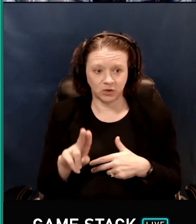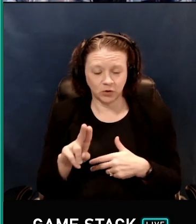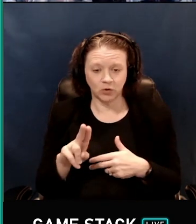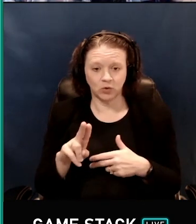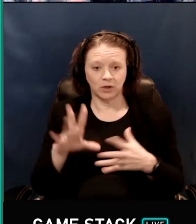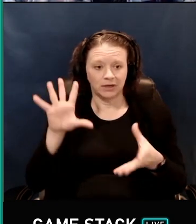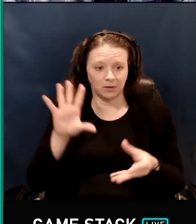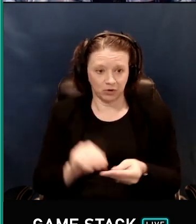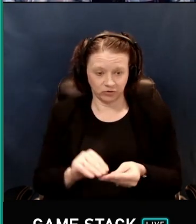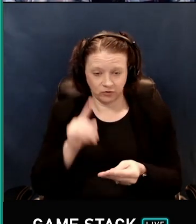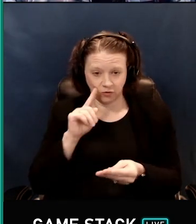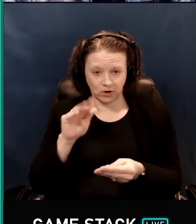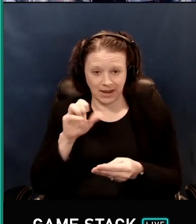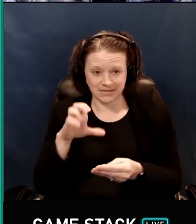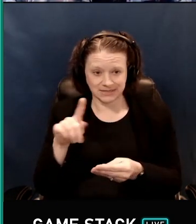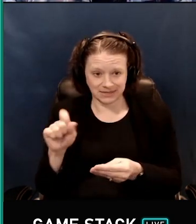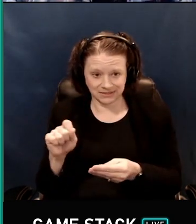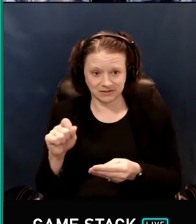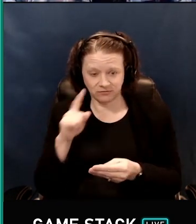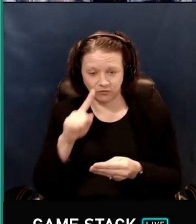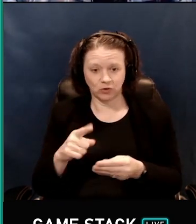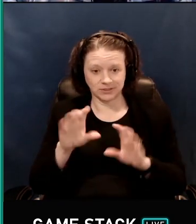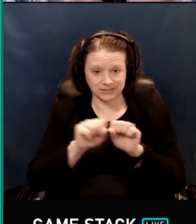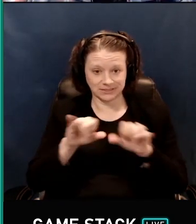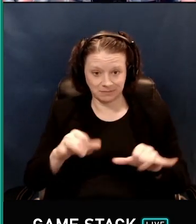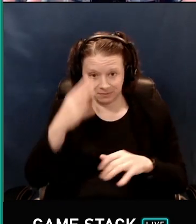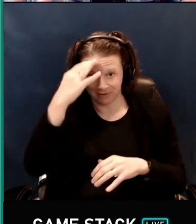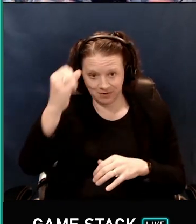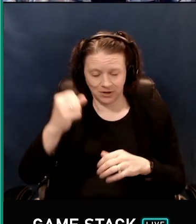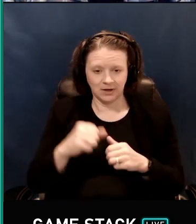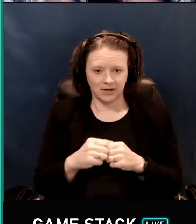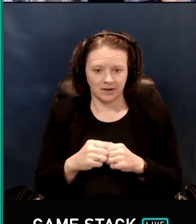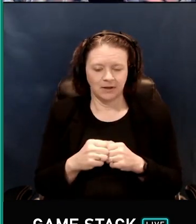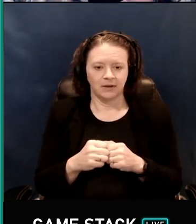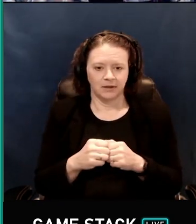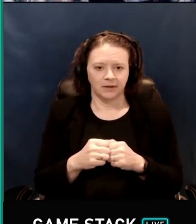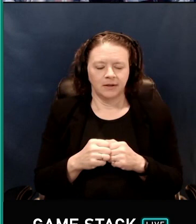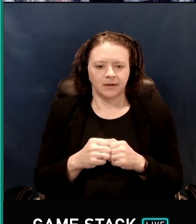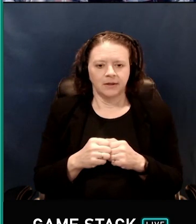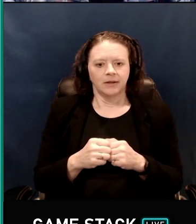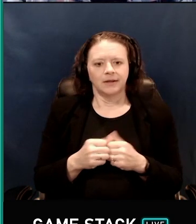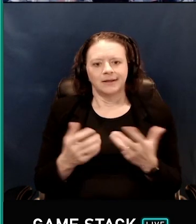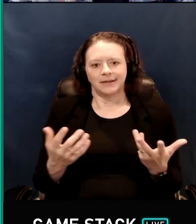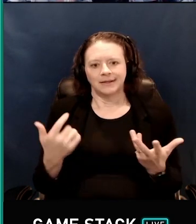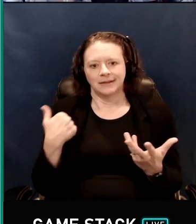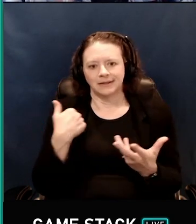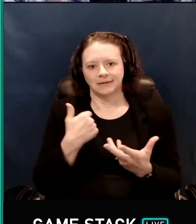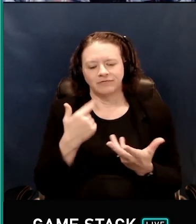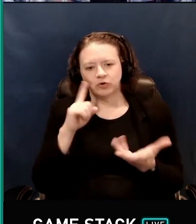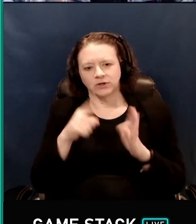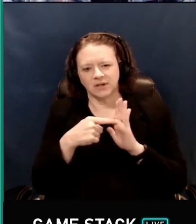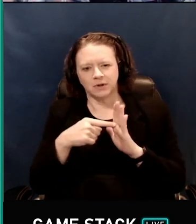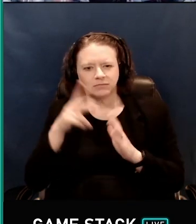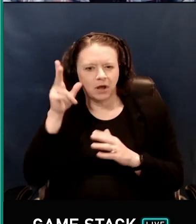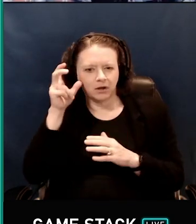but not all of them, and so we do have to provide a CPU decompressor for assets destined for system memory, audio as an example. Finally,